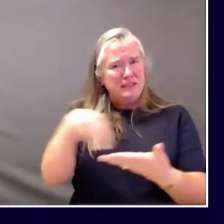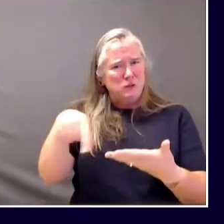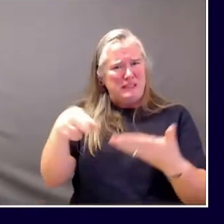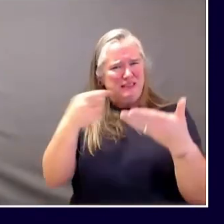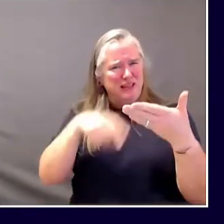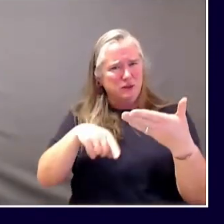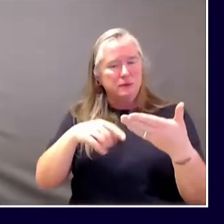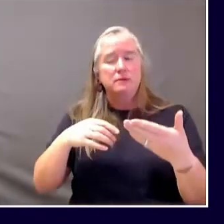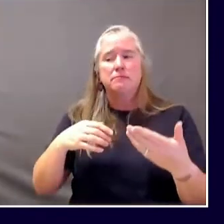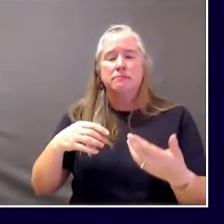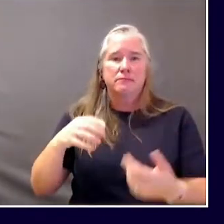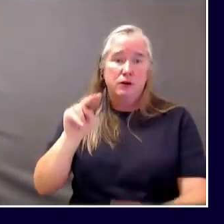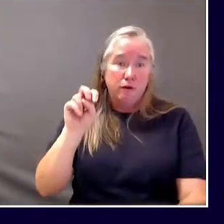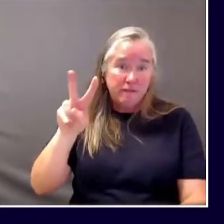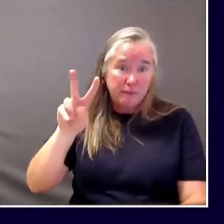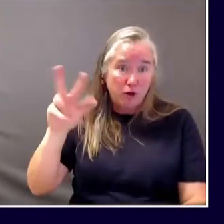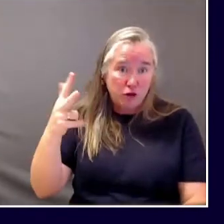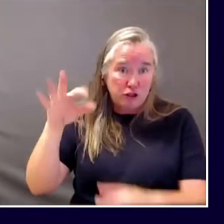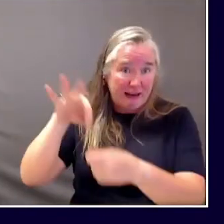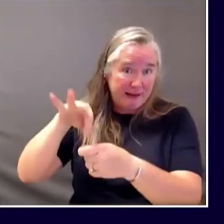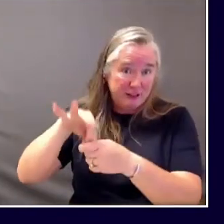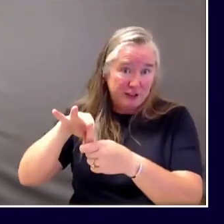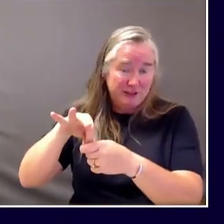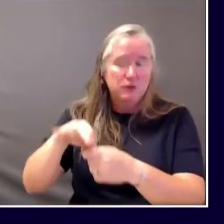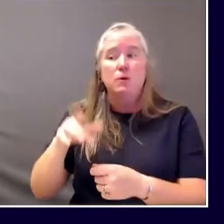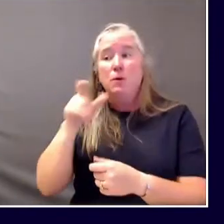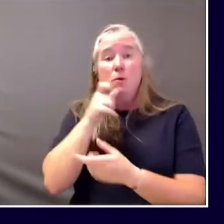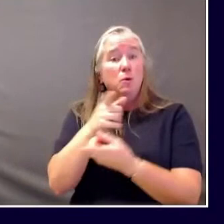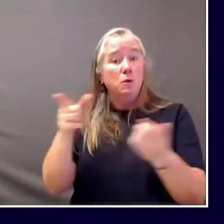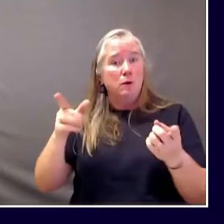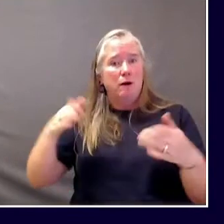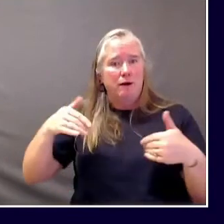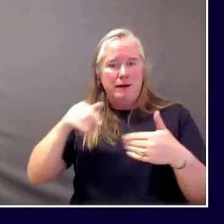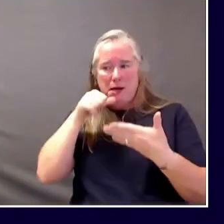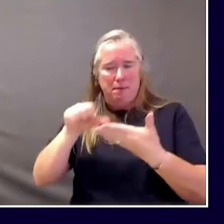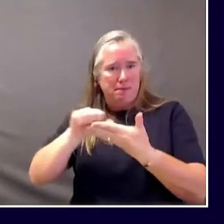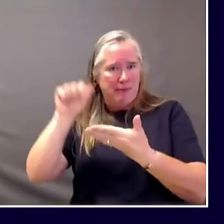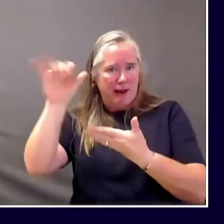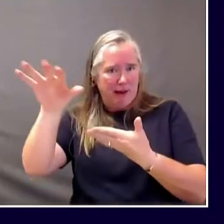we've got the election and it seems like those who haven't